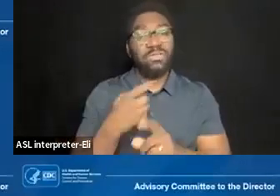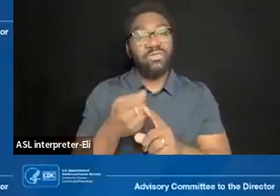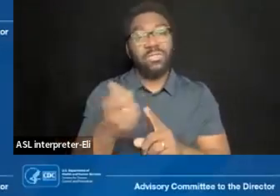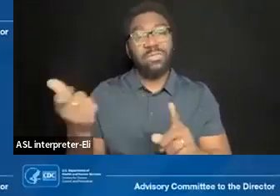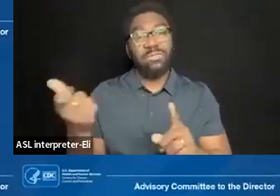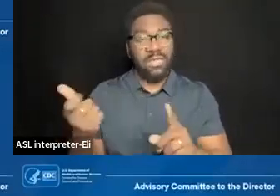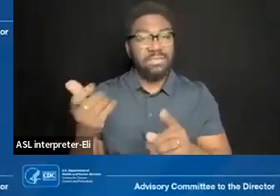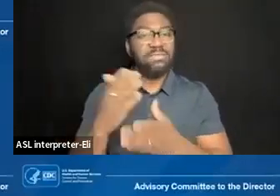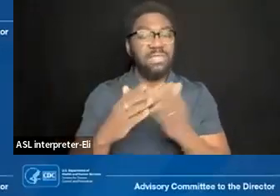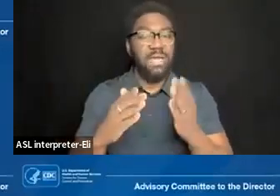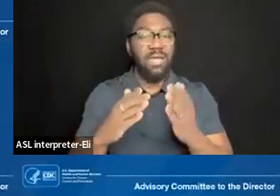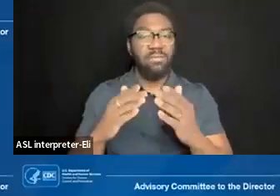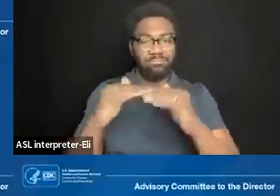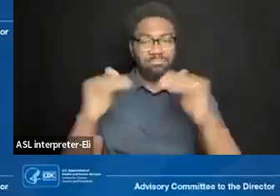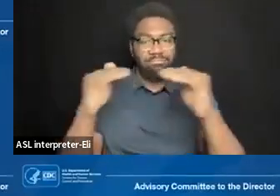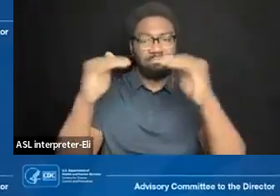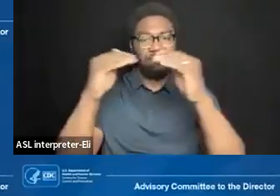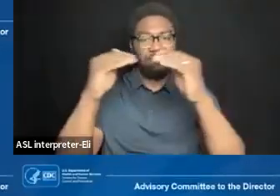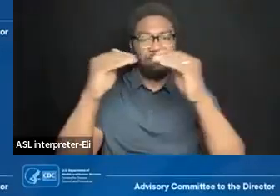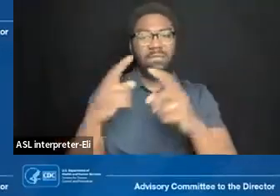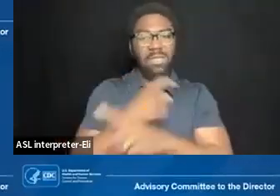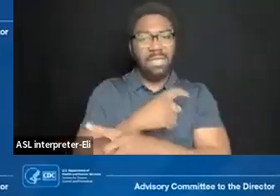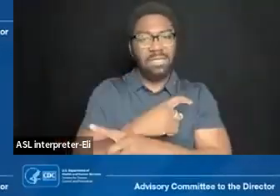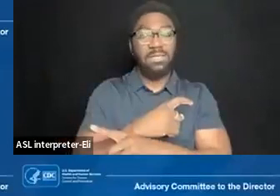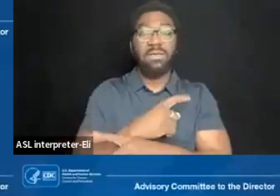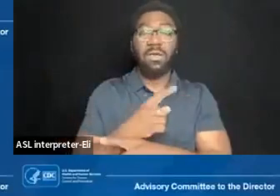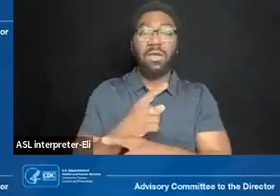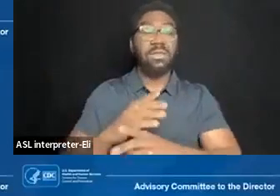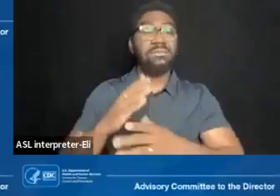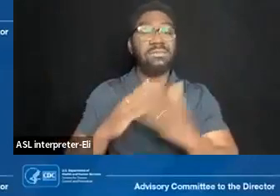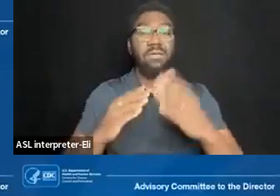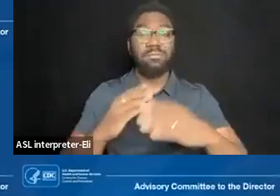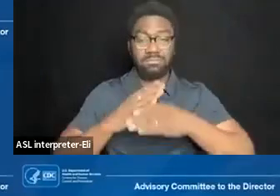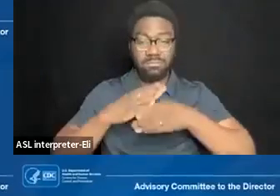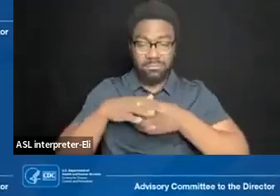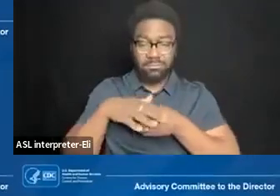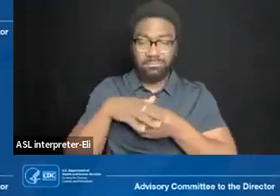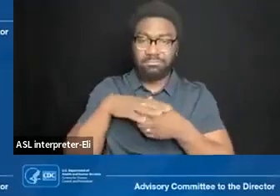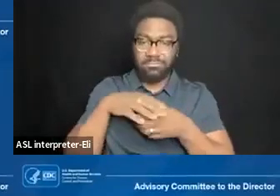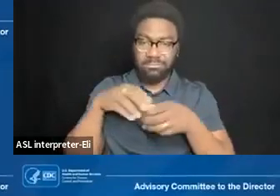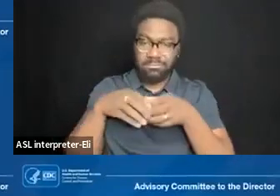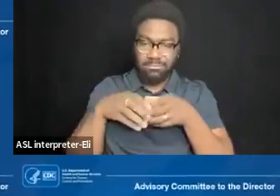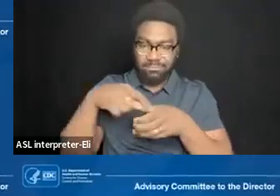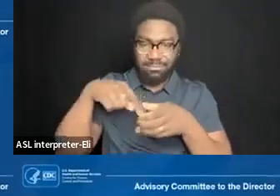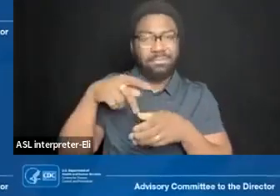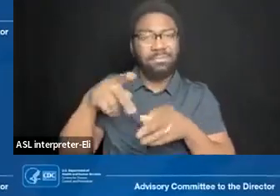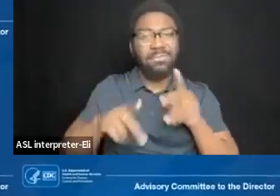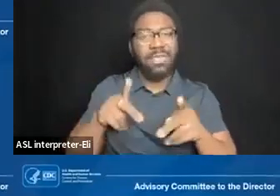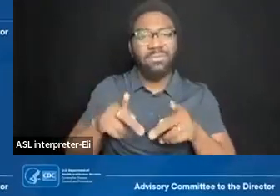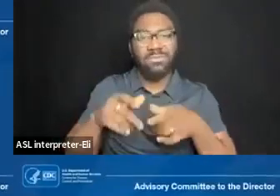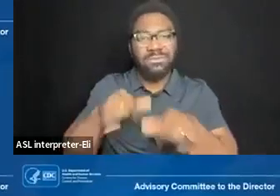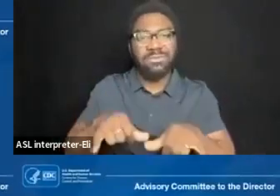within the agency, promoting our foundational public health capabilities, and facilitating bi-directional communication